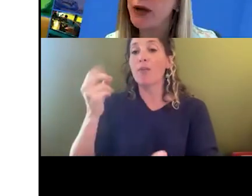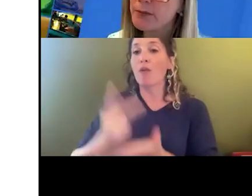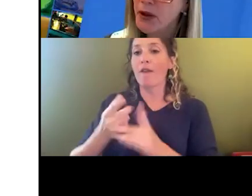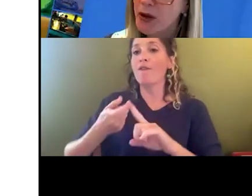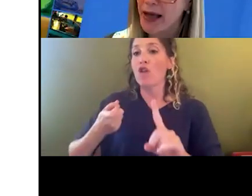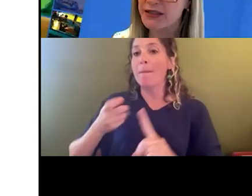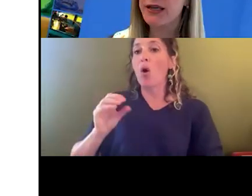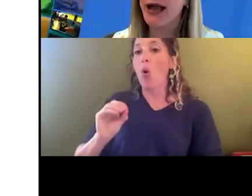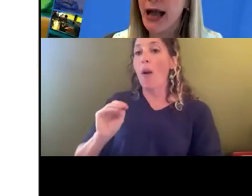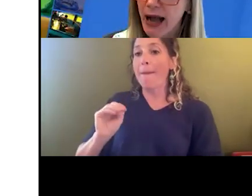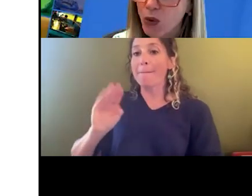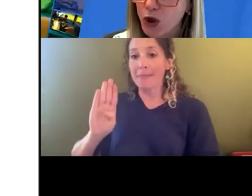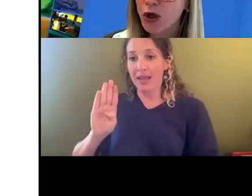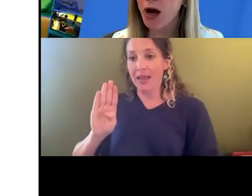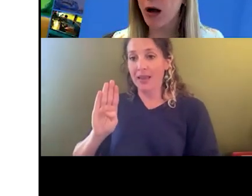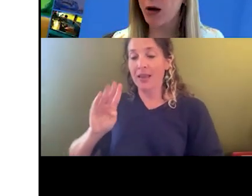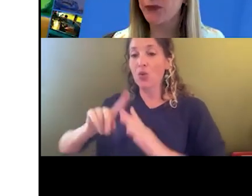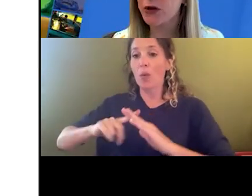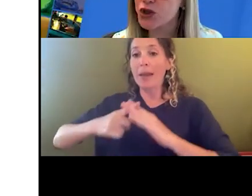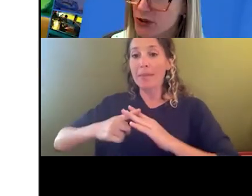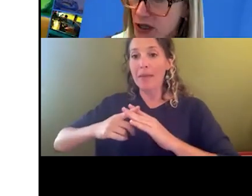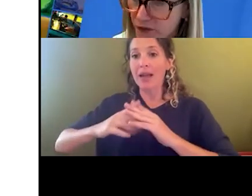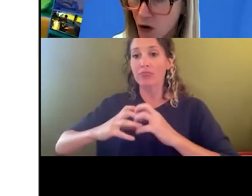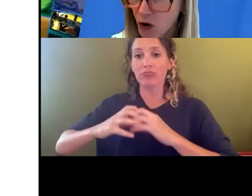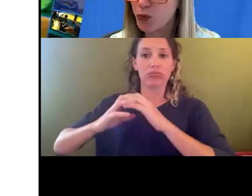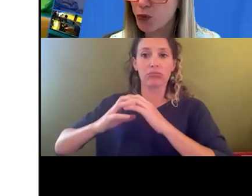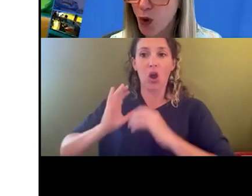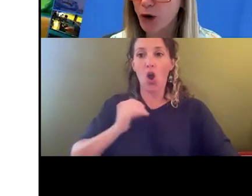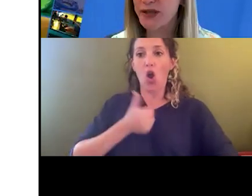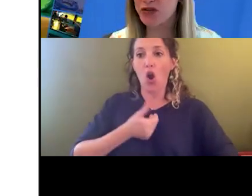implement our 2 CFR requirements